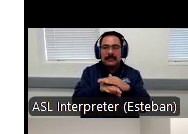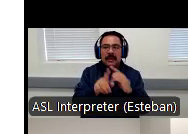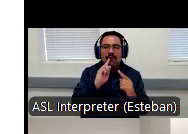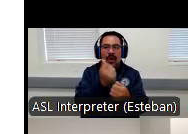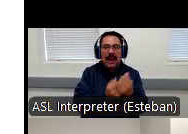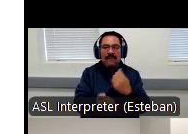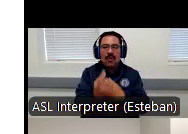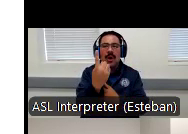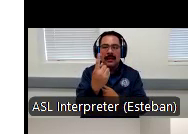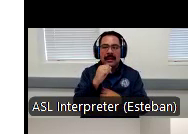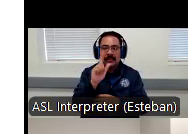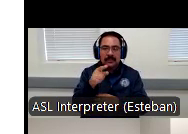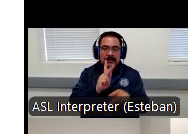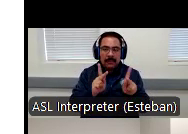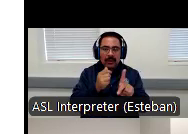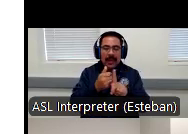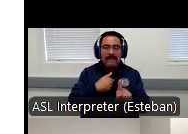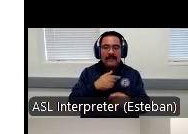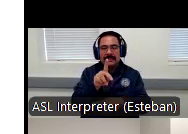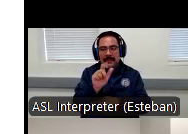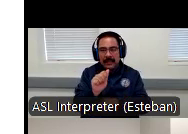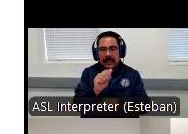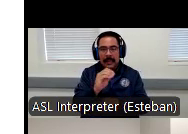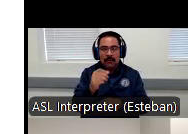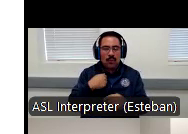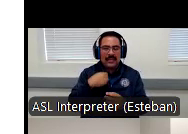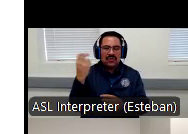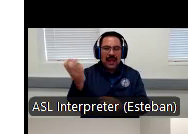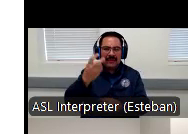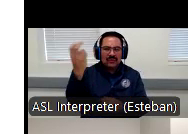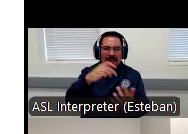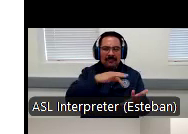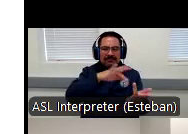not just people with disabilities, when we travel. I travel with my friends and